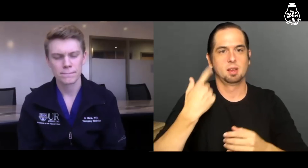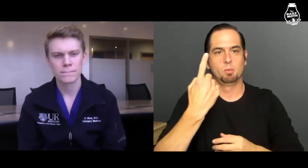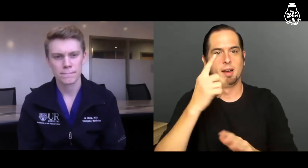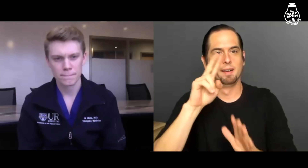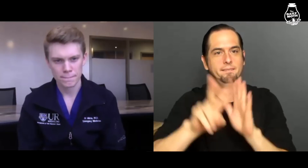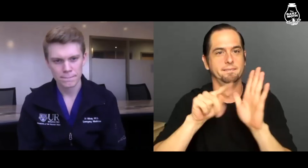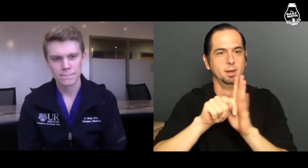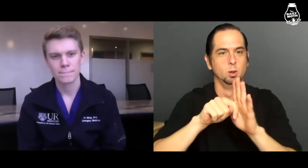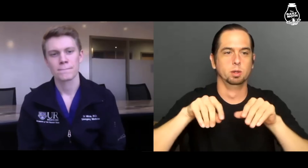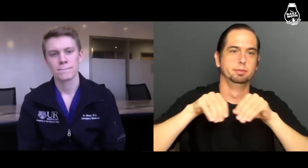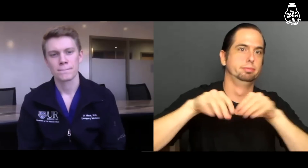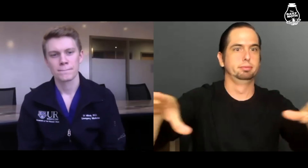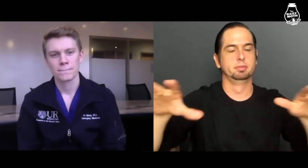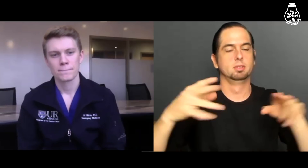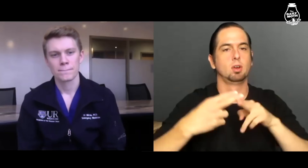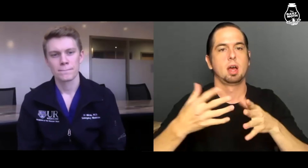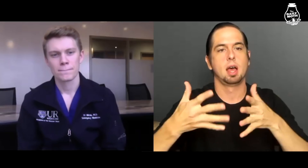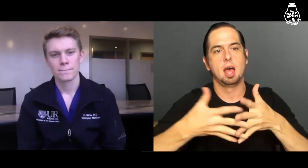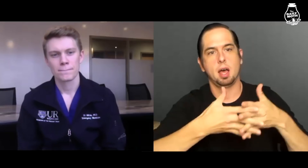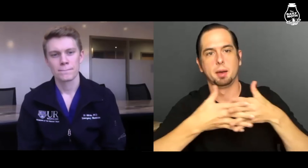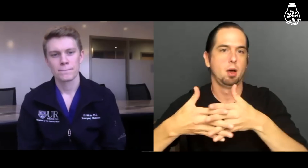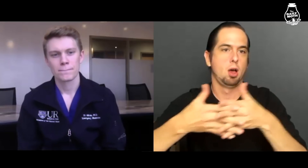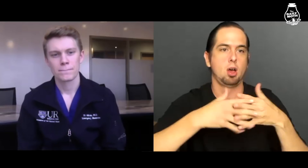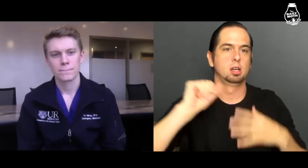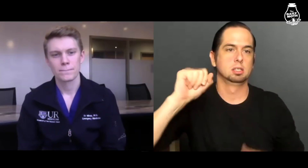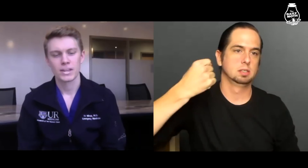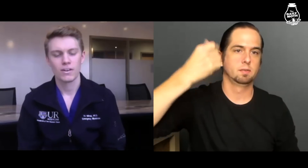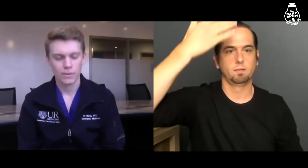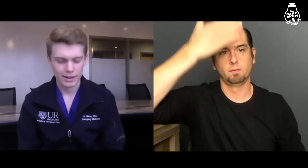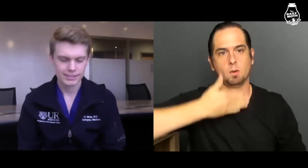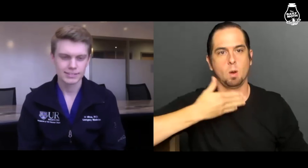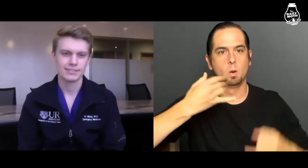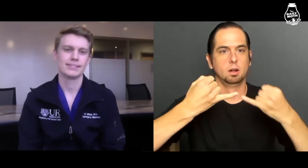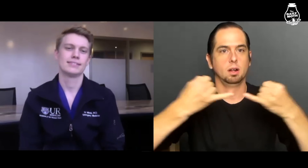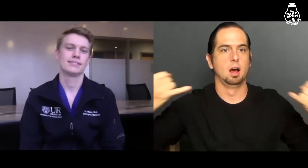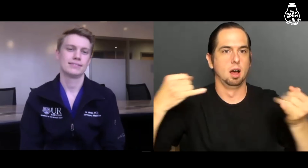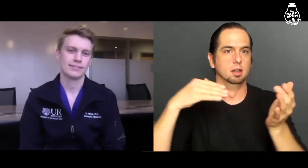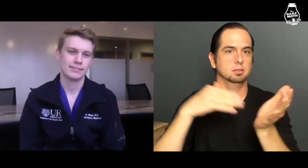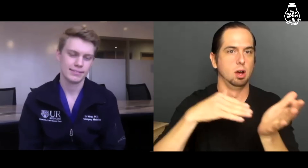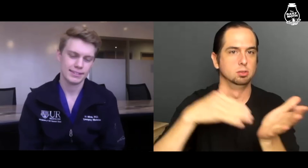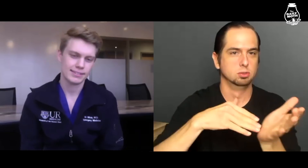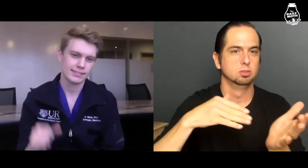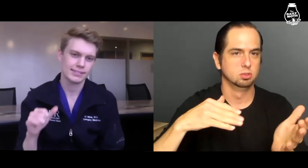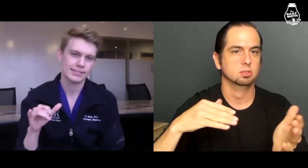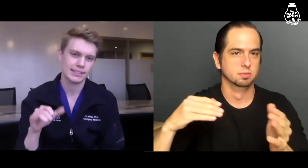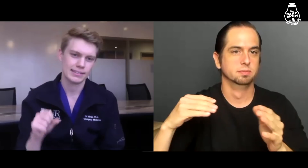from a video posted by "America's Frontline Doctors."